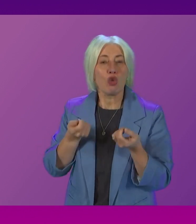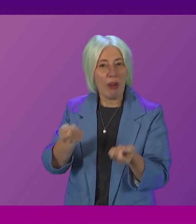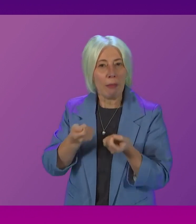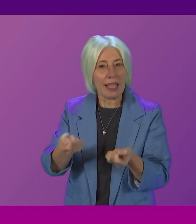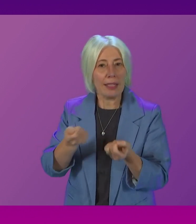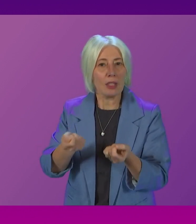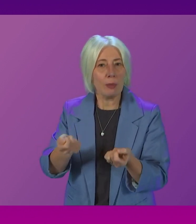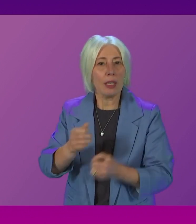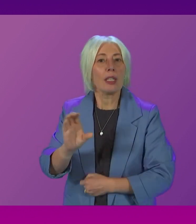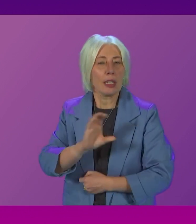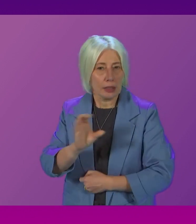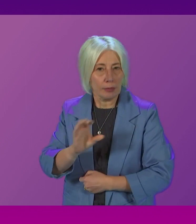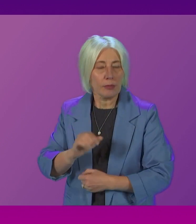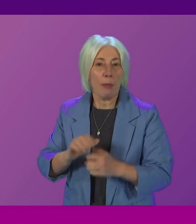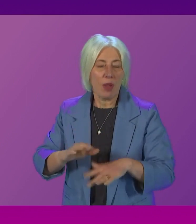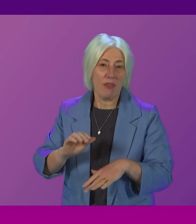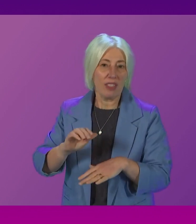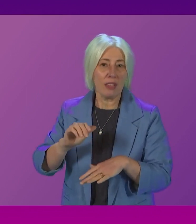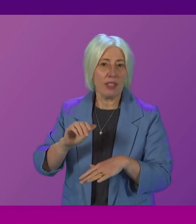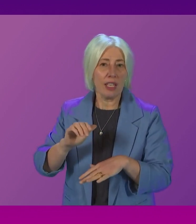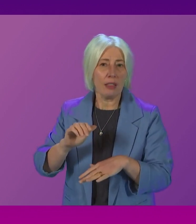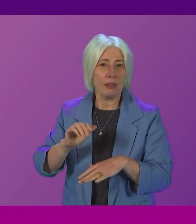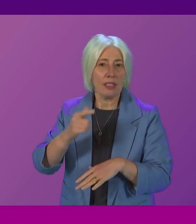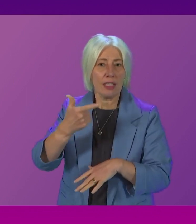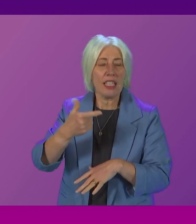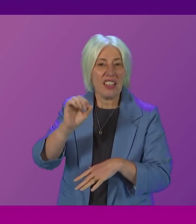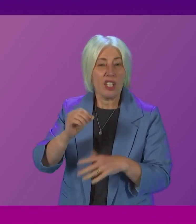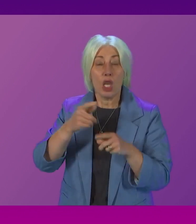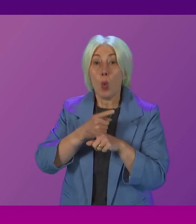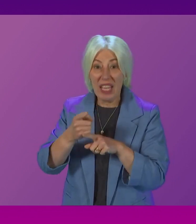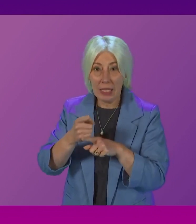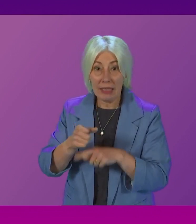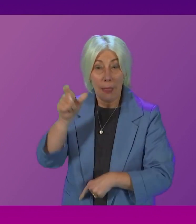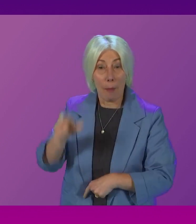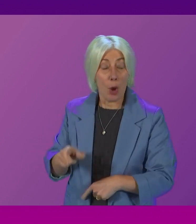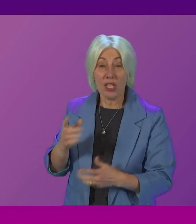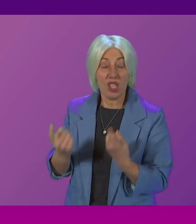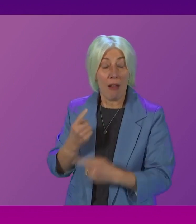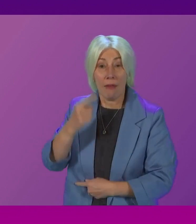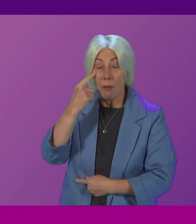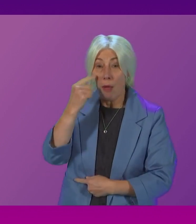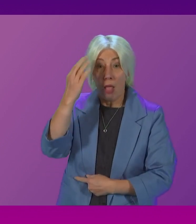be as long as 70 weeks. That constituent is going blind, struggling to care for